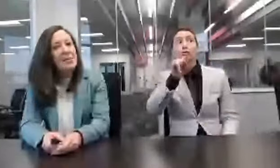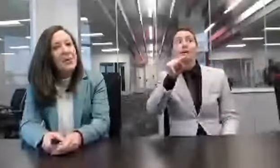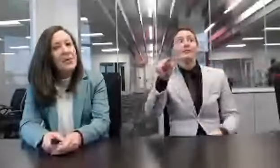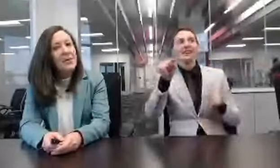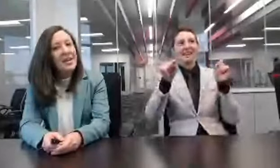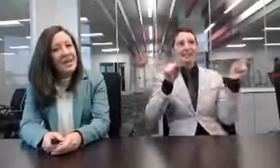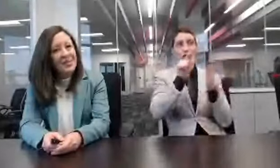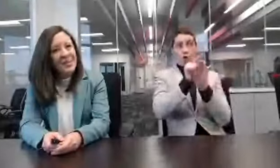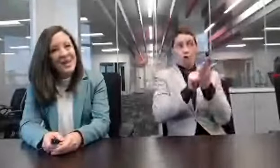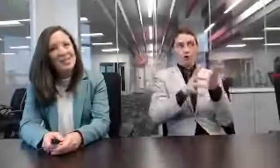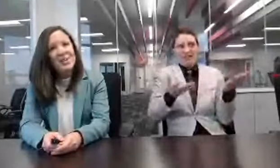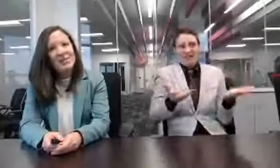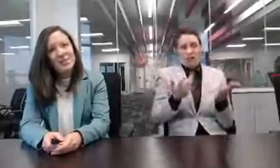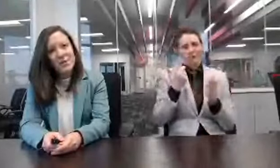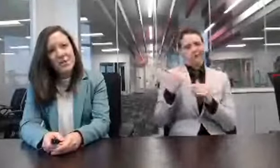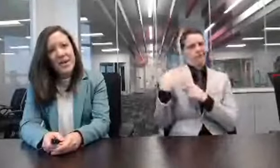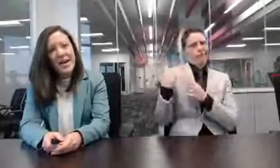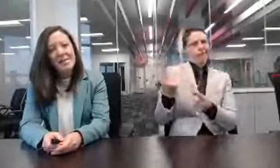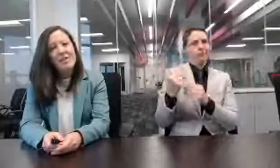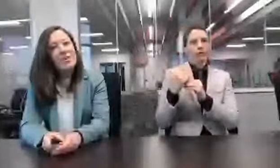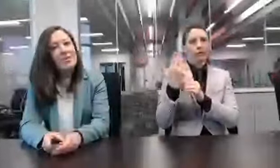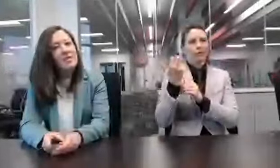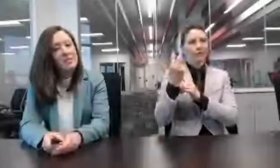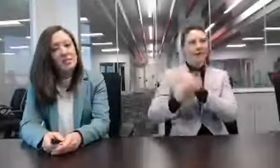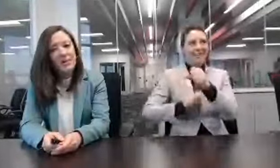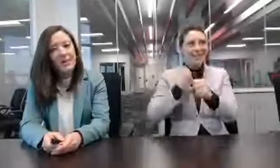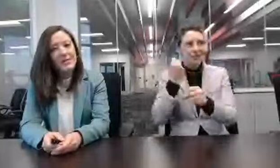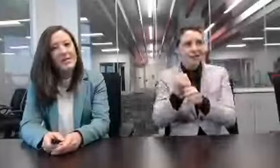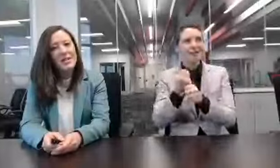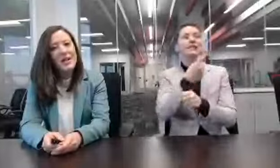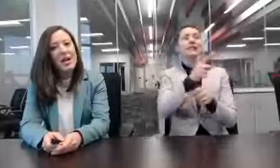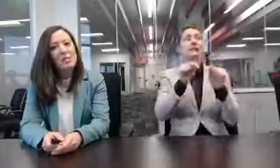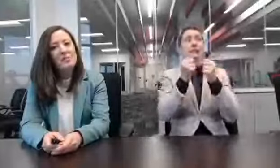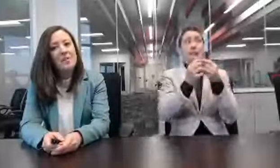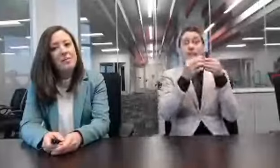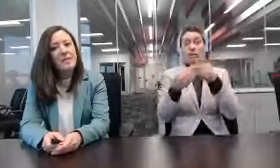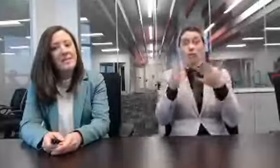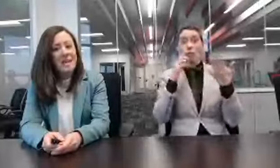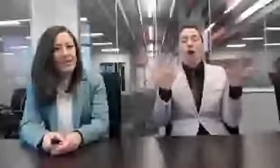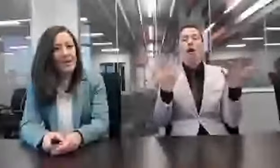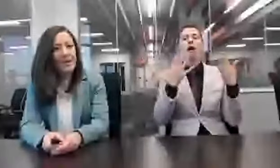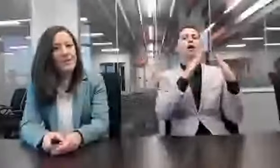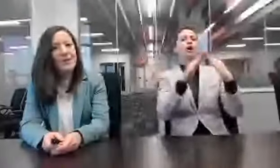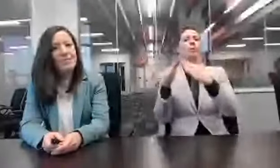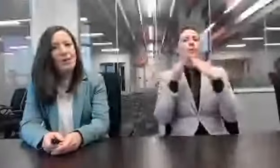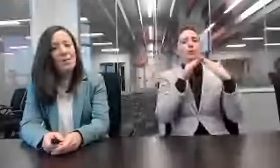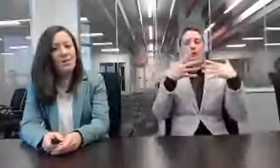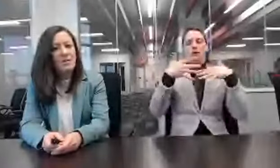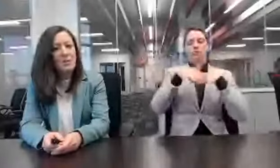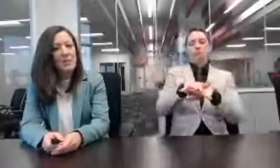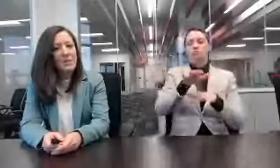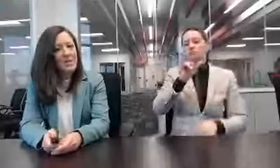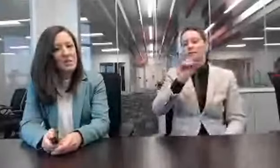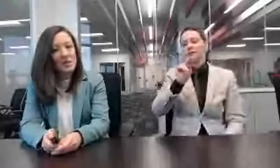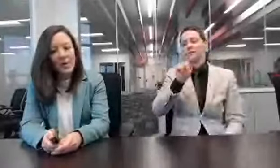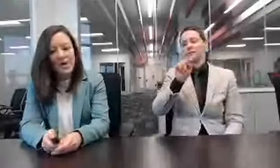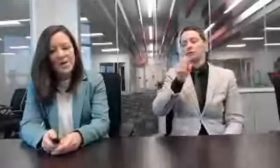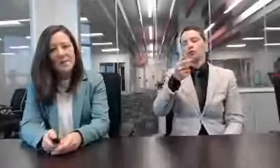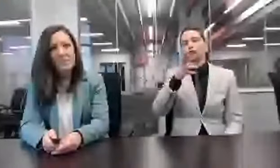And both Kevin and Virginia have years of experience helping families navigate the Developmental Disability System in Ohio.